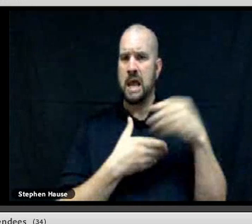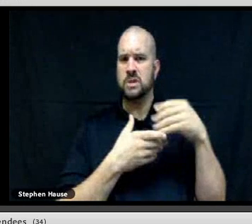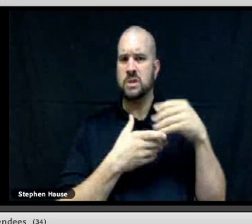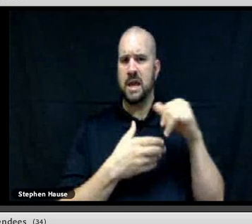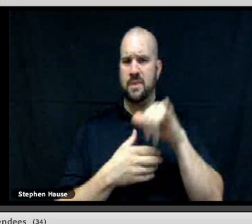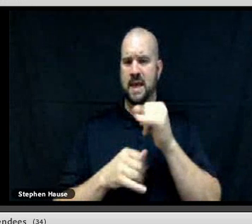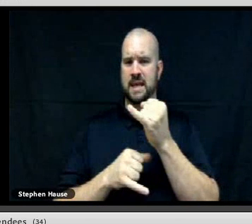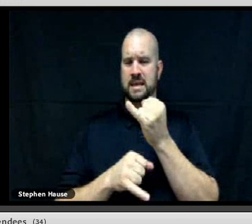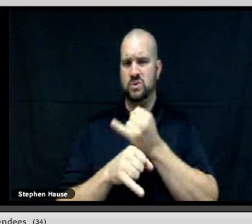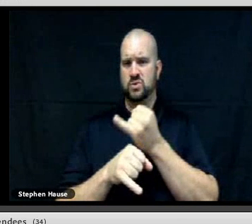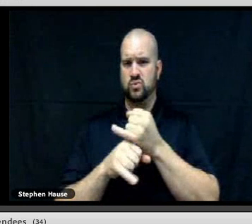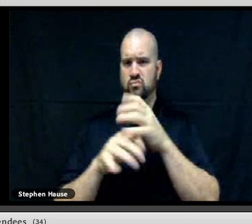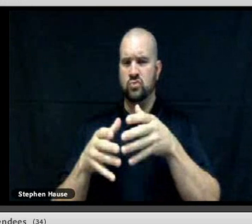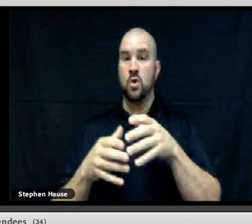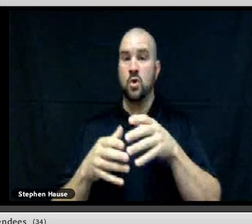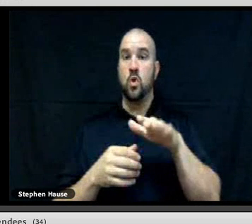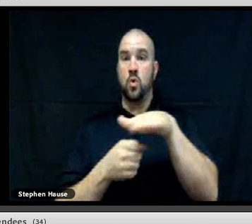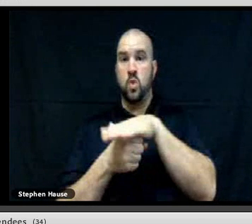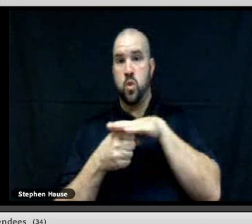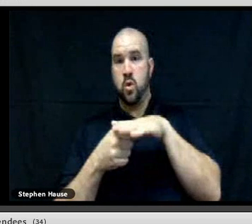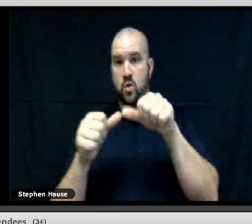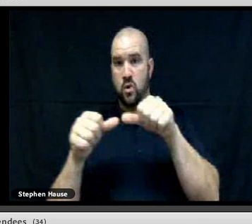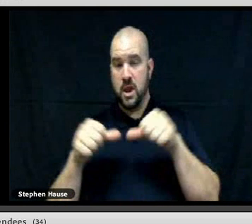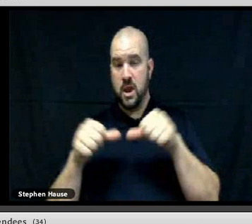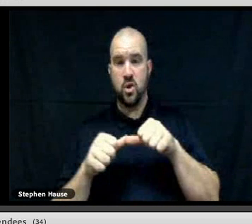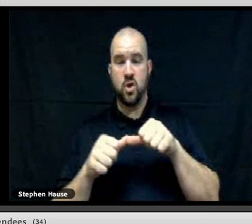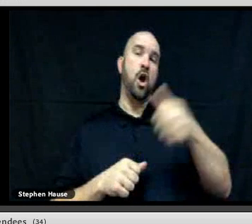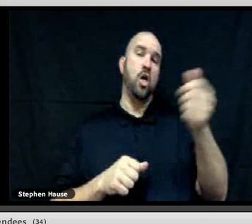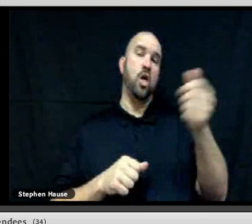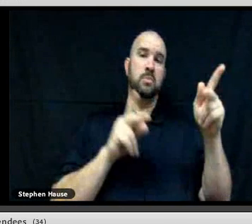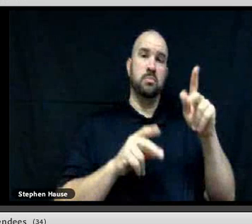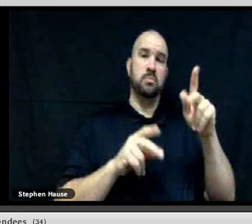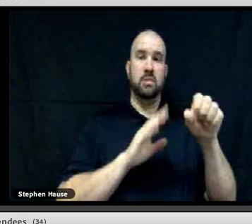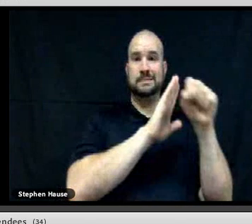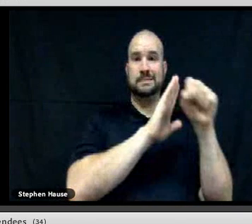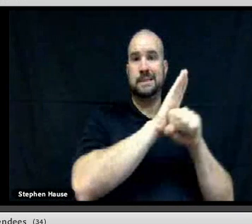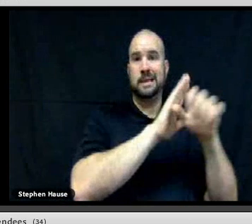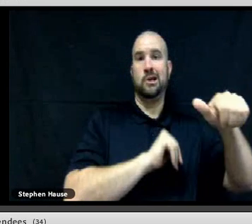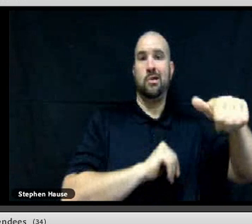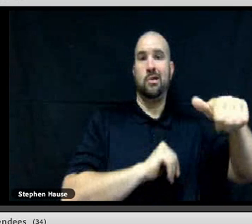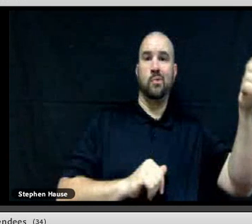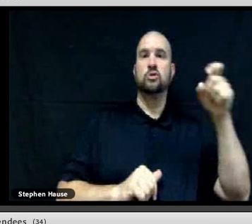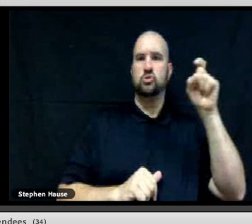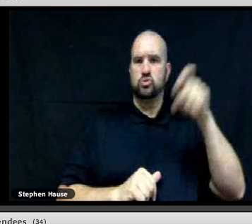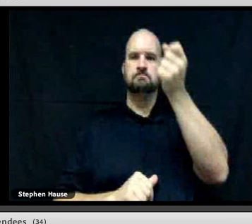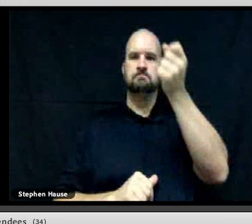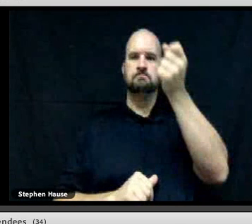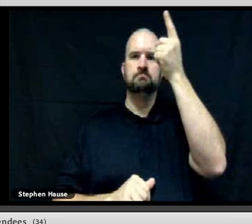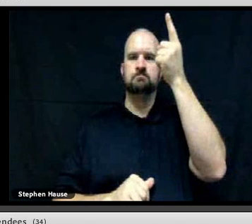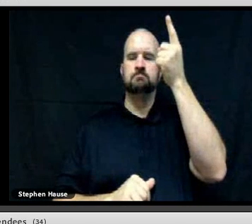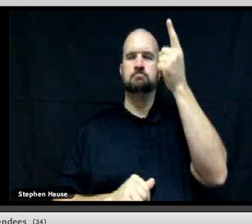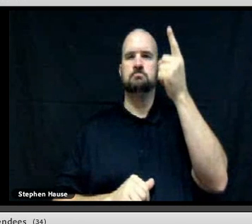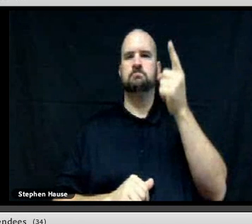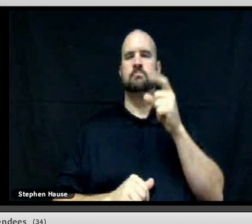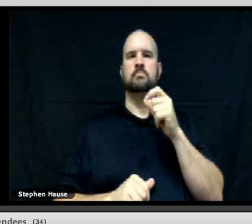and there should be enough information in the record for it to be able to stand on its own. So, DPLA does require a thumbnail,